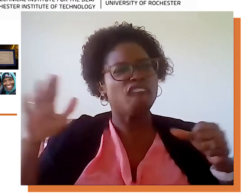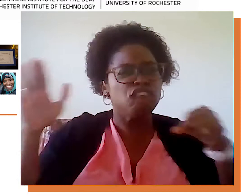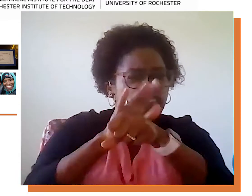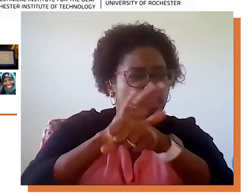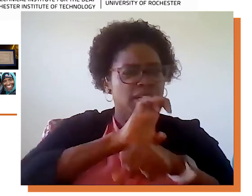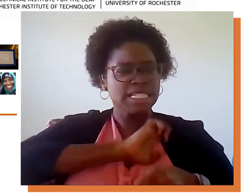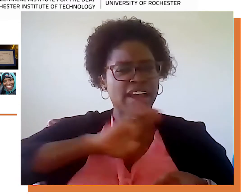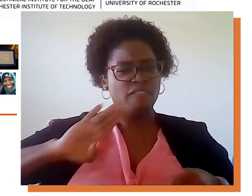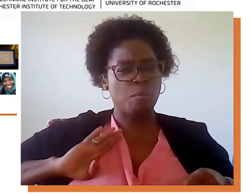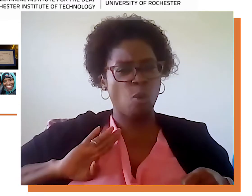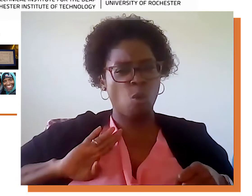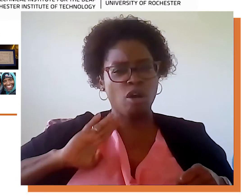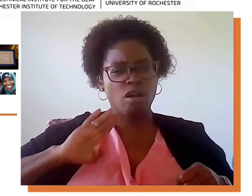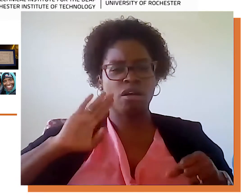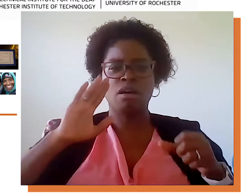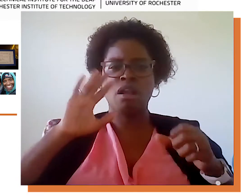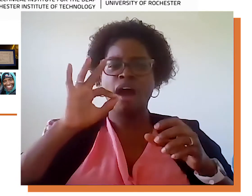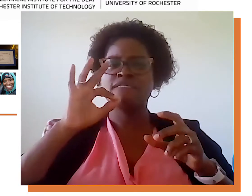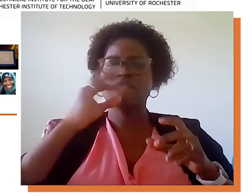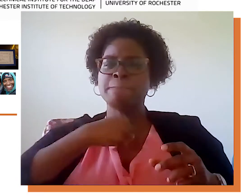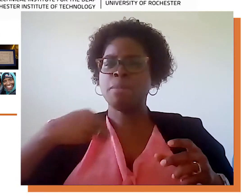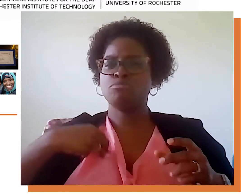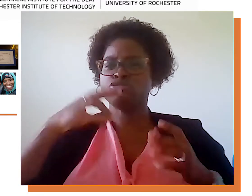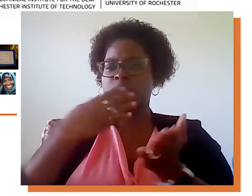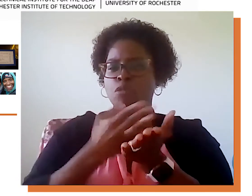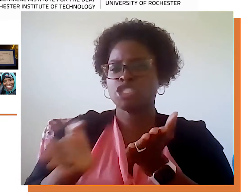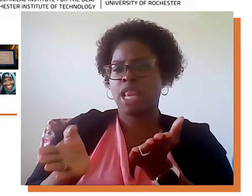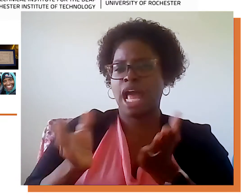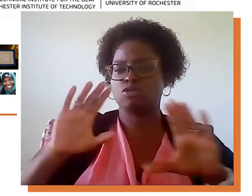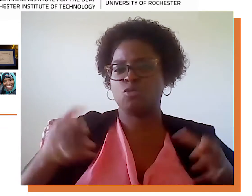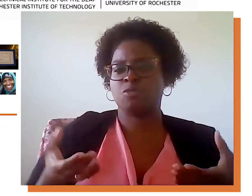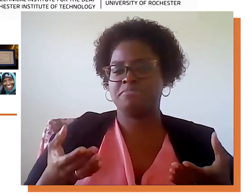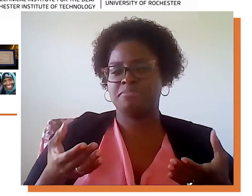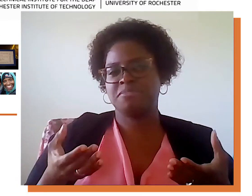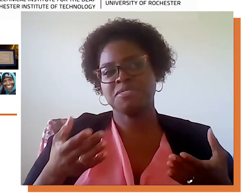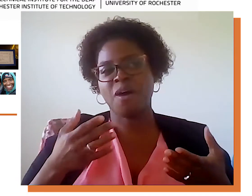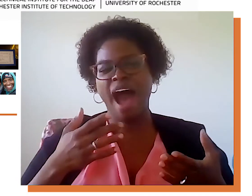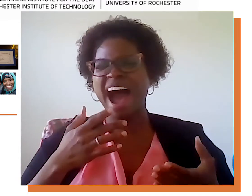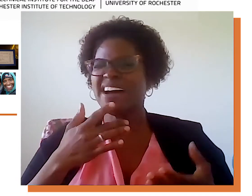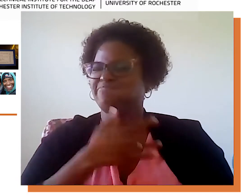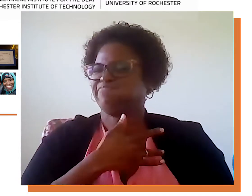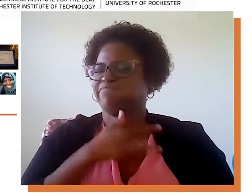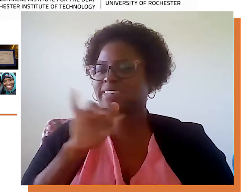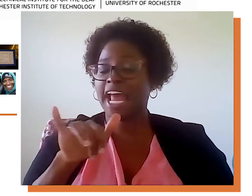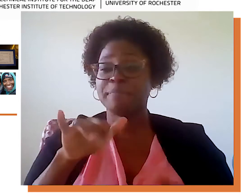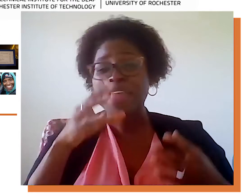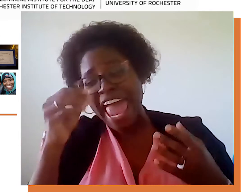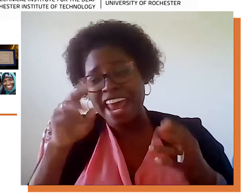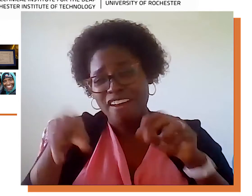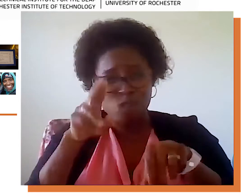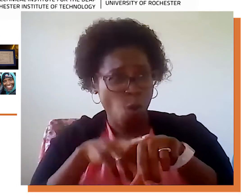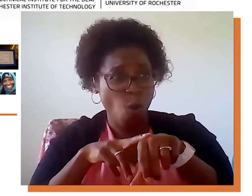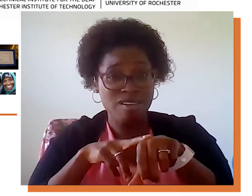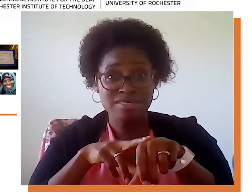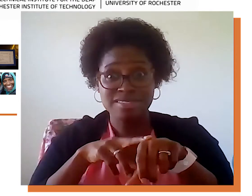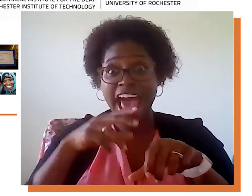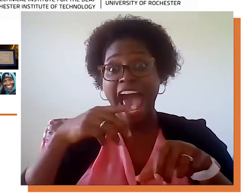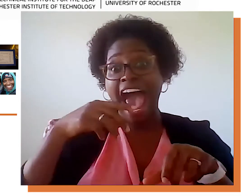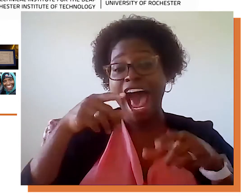And so, here we are, this executive board of the G.S.A. group, and we were diverse, and we all got along,